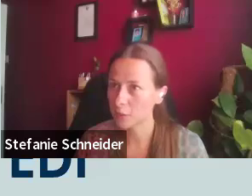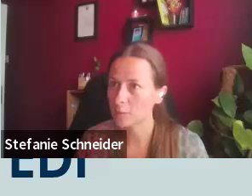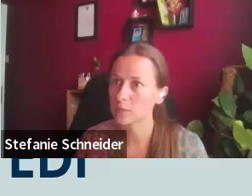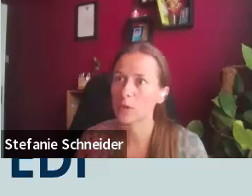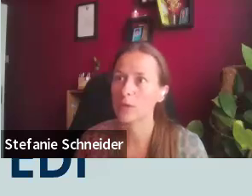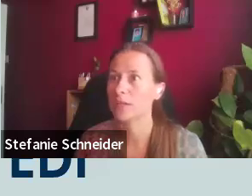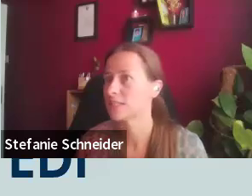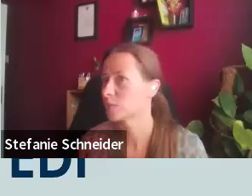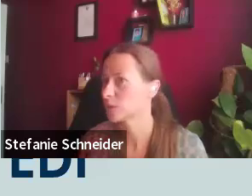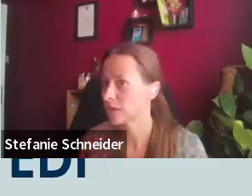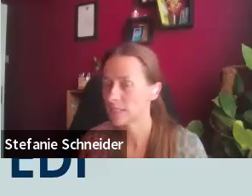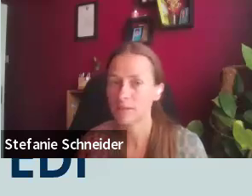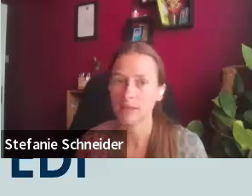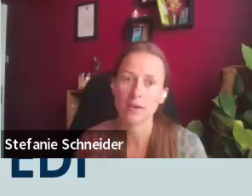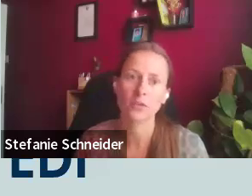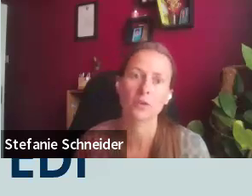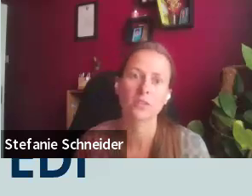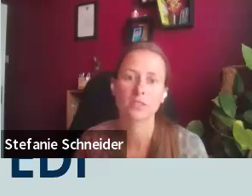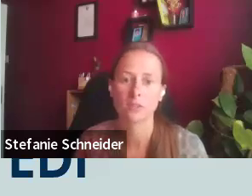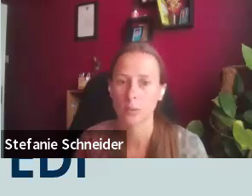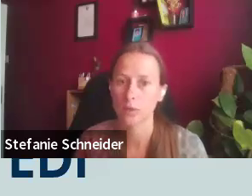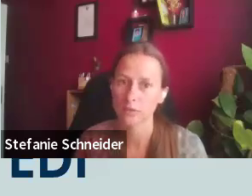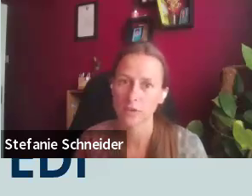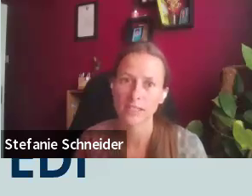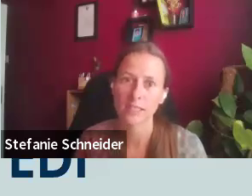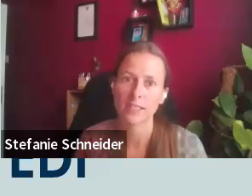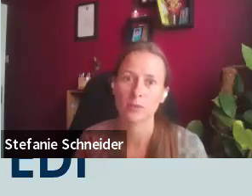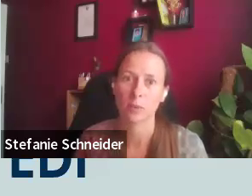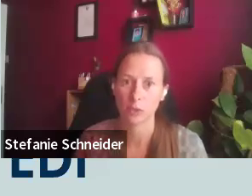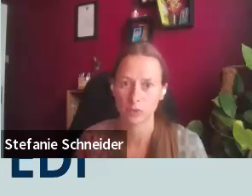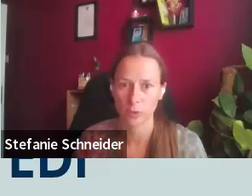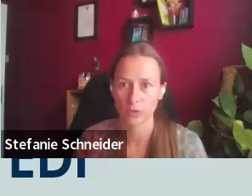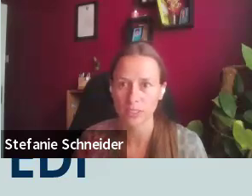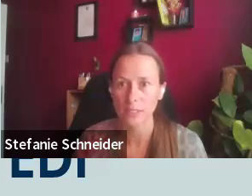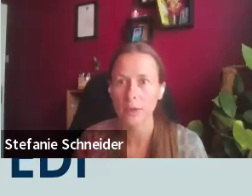key terms in assessment criteria of course. So we're looking for excellence. We want to avoid